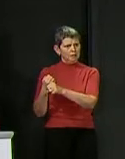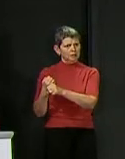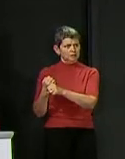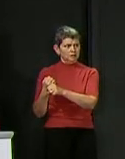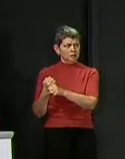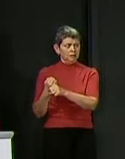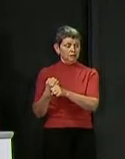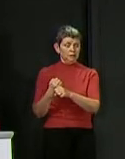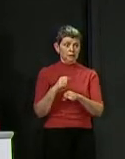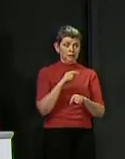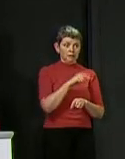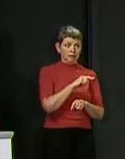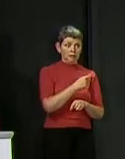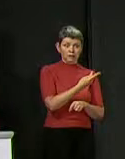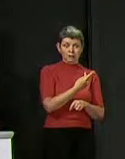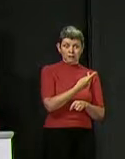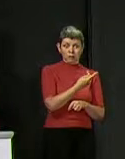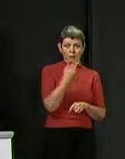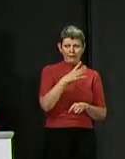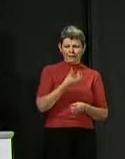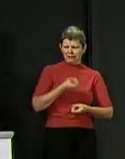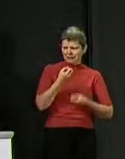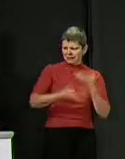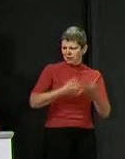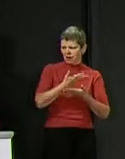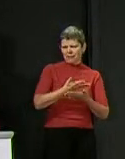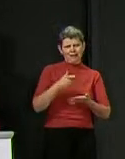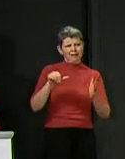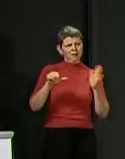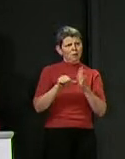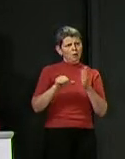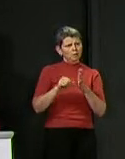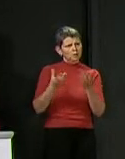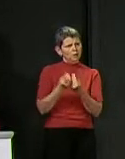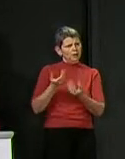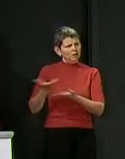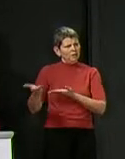for businesses to have these difficulties hanging over them. Has there been has there